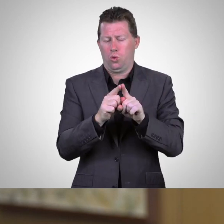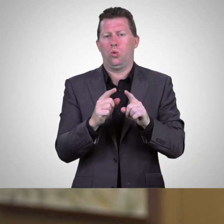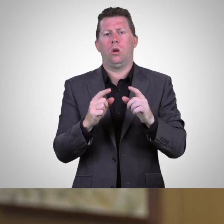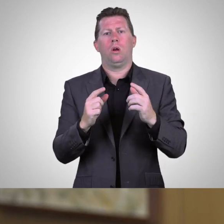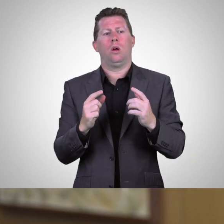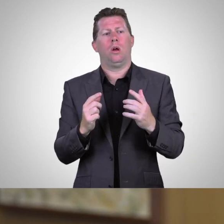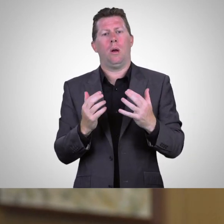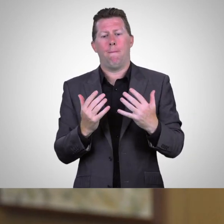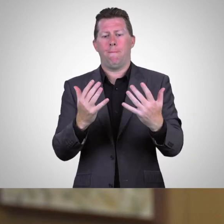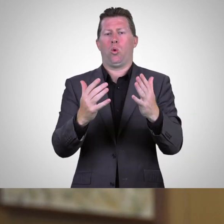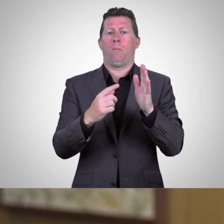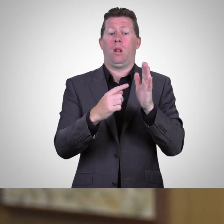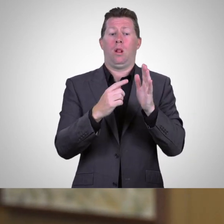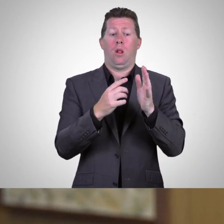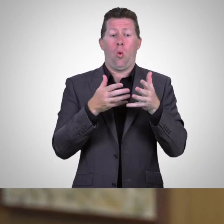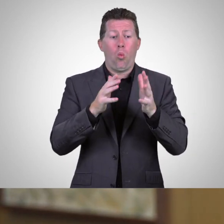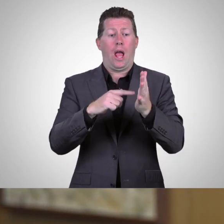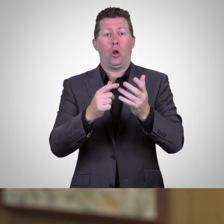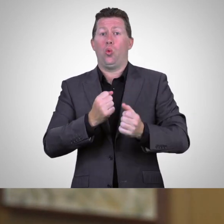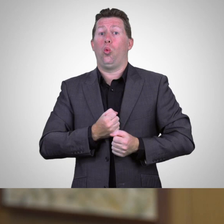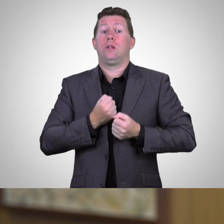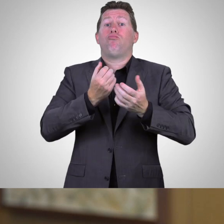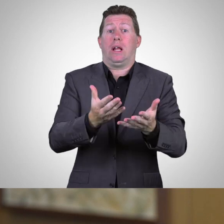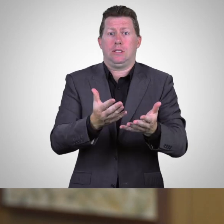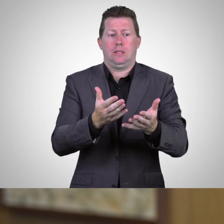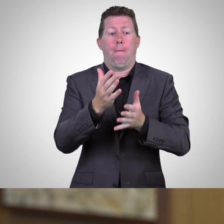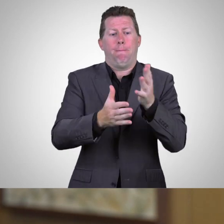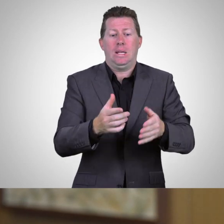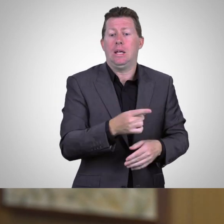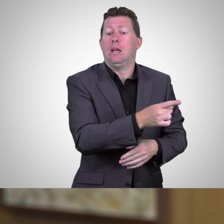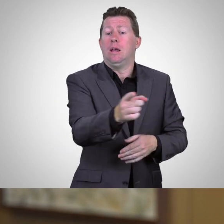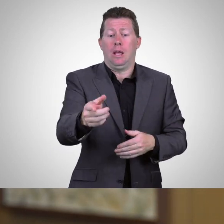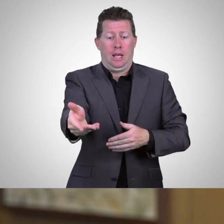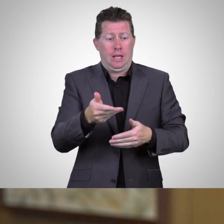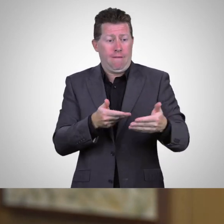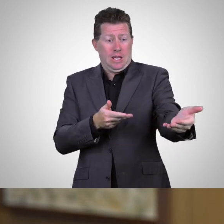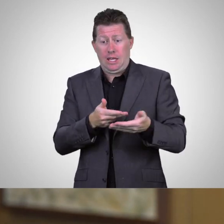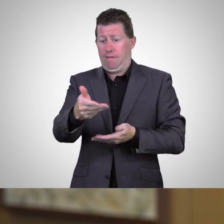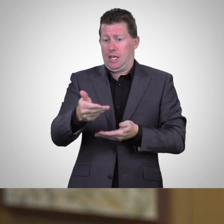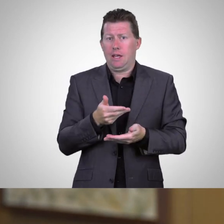assessment is the multiple means of expression, and so this comes back to effectively how